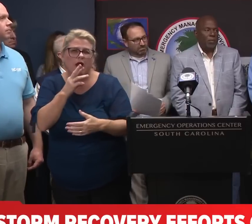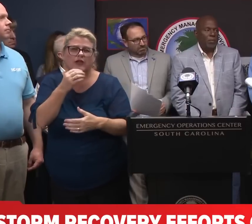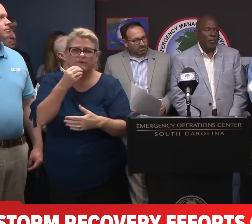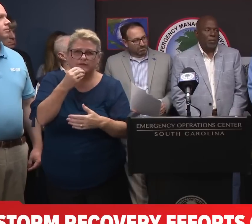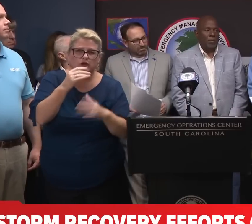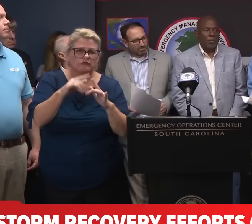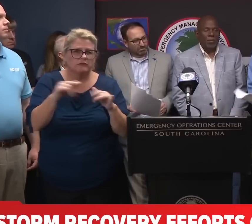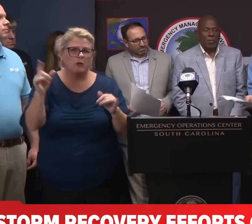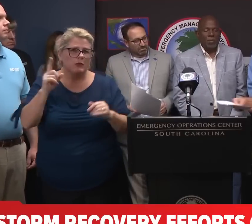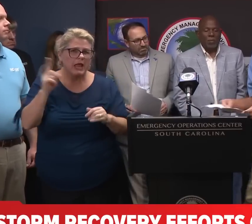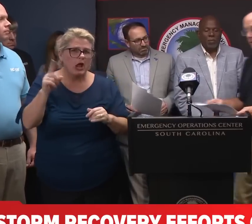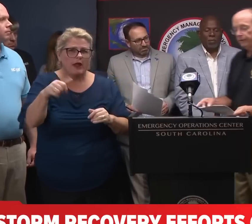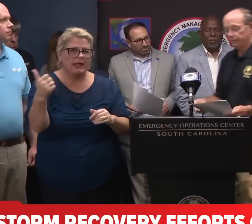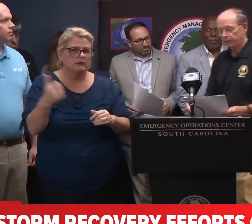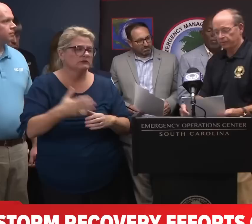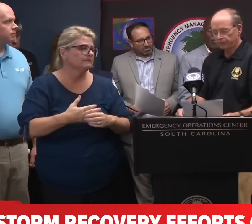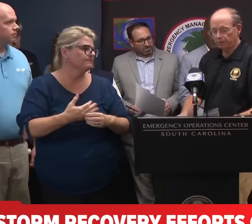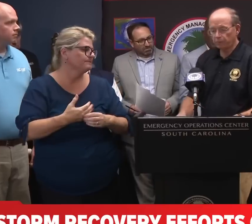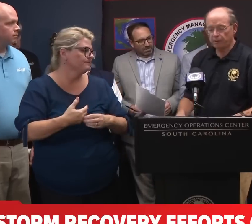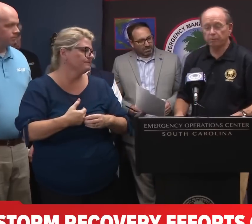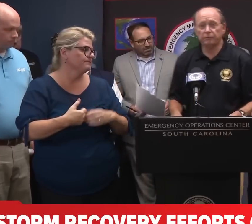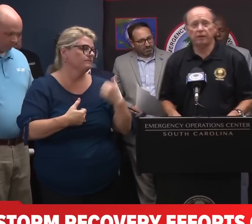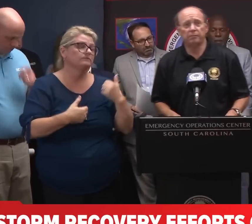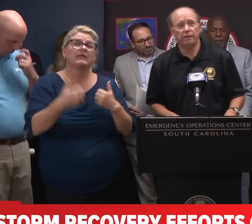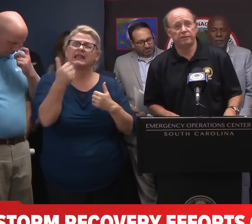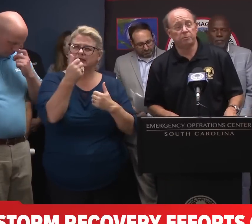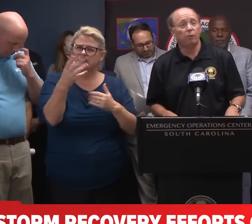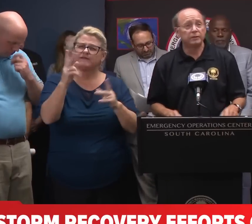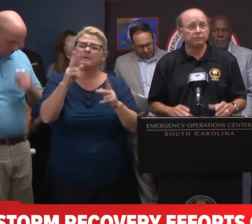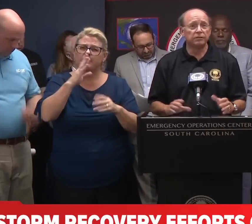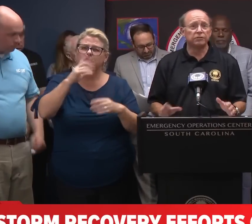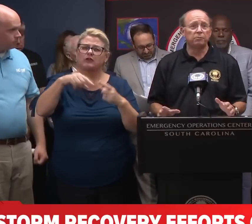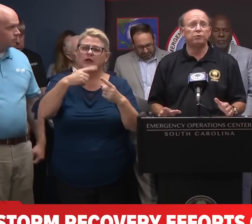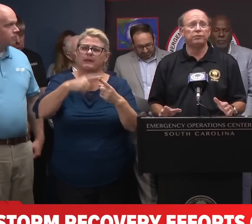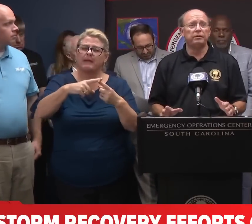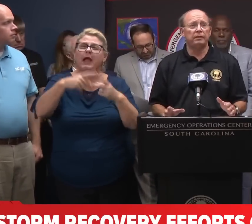anything like that. Well, several people have talked about these points of distribution